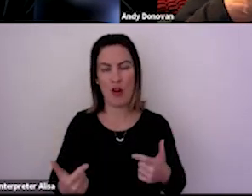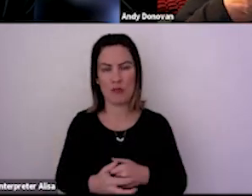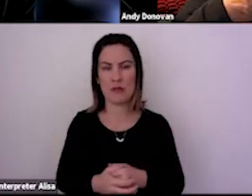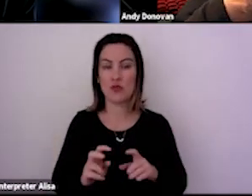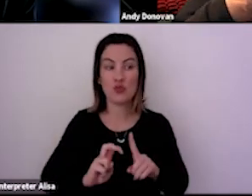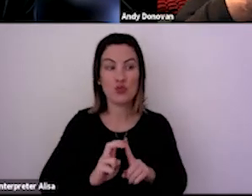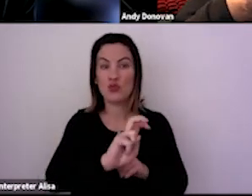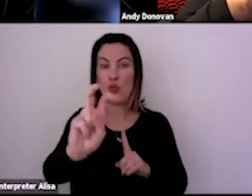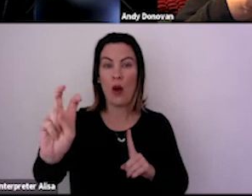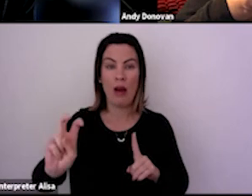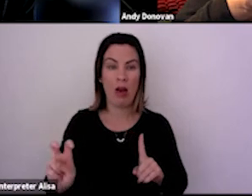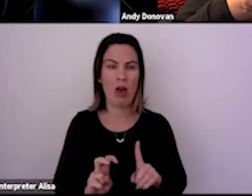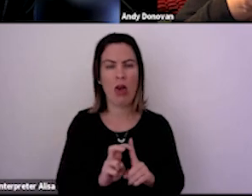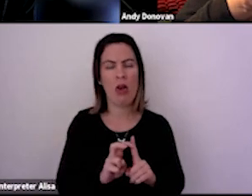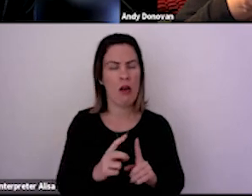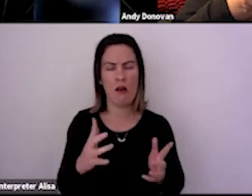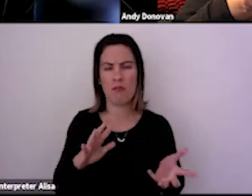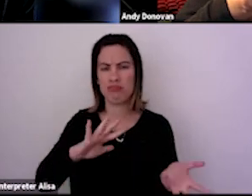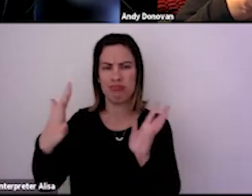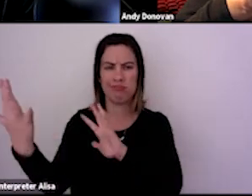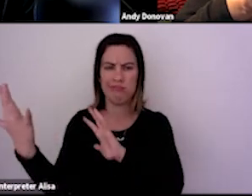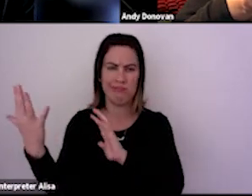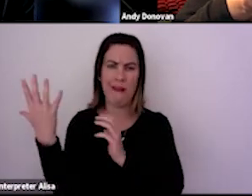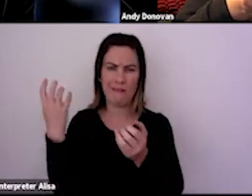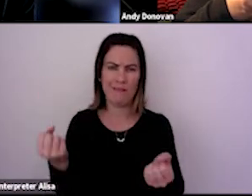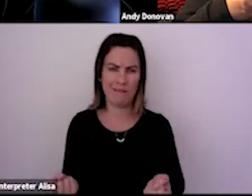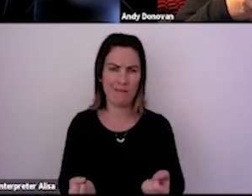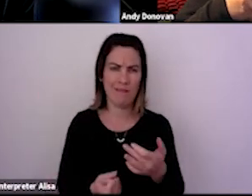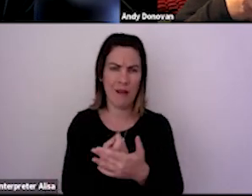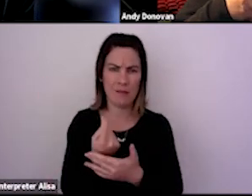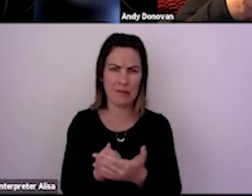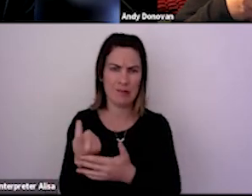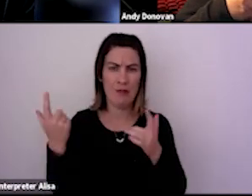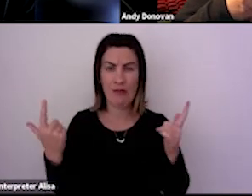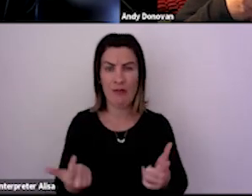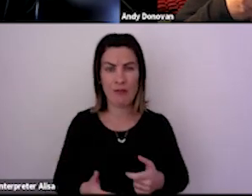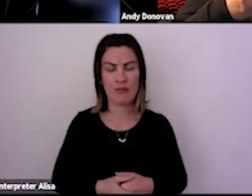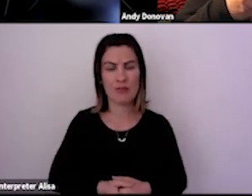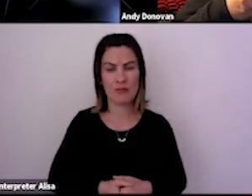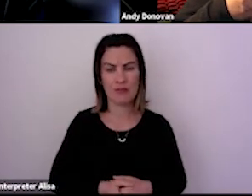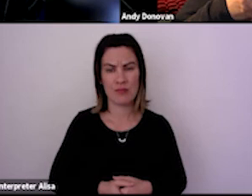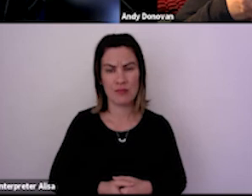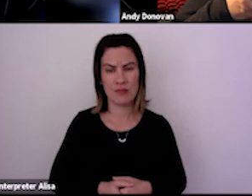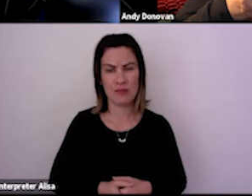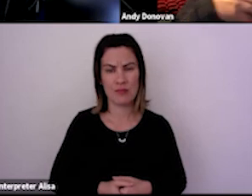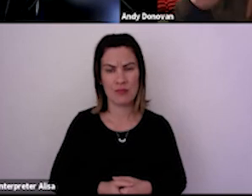whole bunch of disruption to touring happening at the moment now because - and I think there